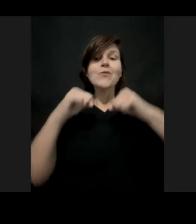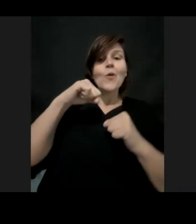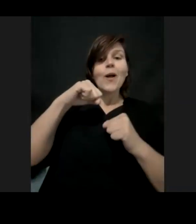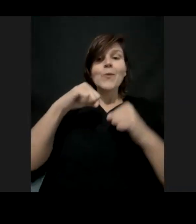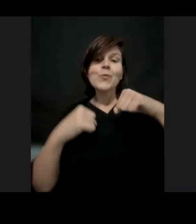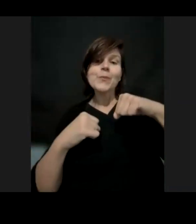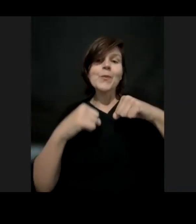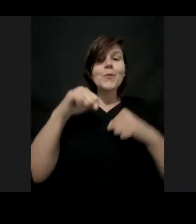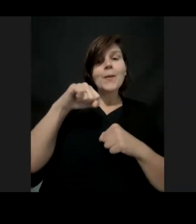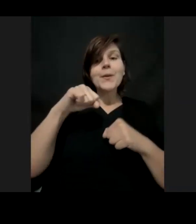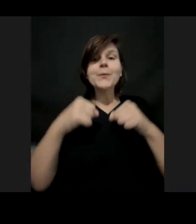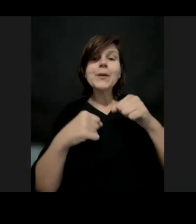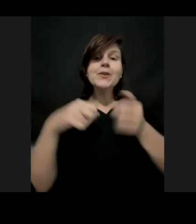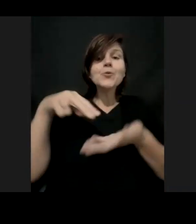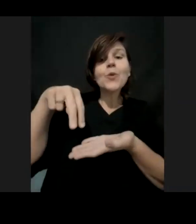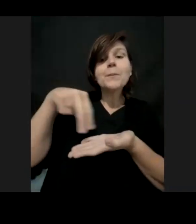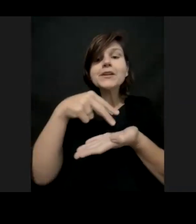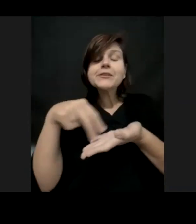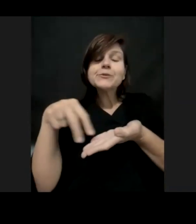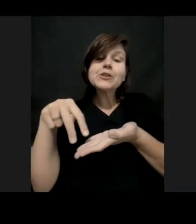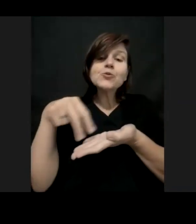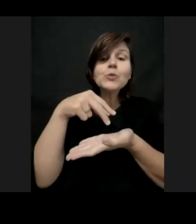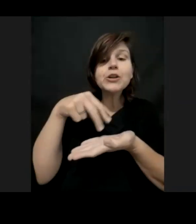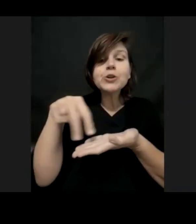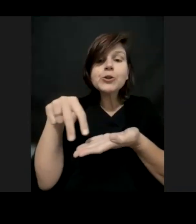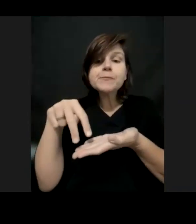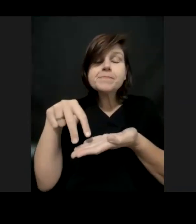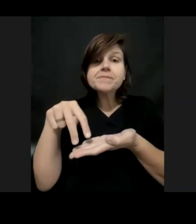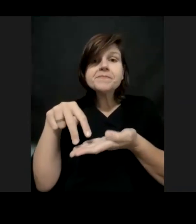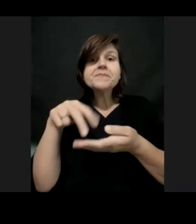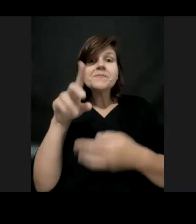Widdle waddle widdle waddle widdle,” said Danna the Dancing Duck.